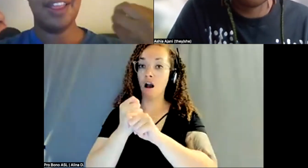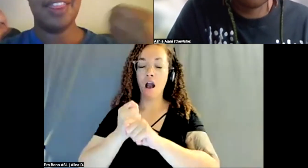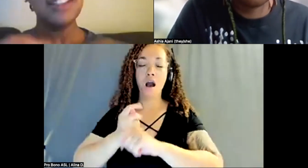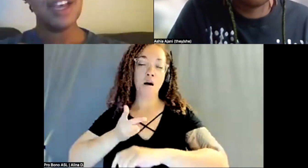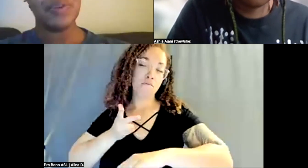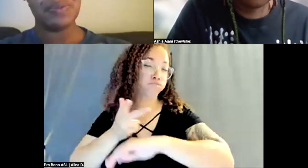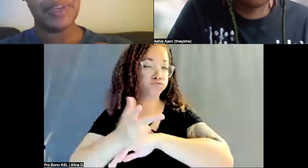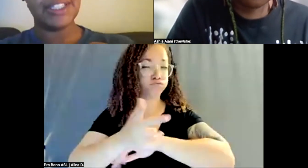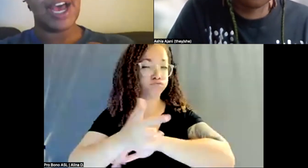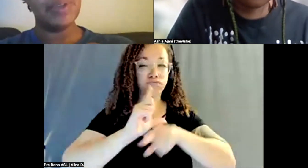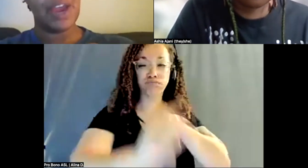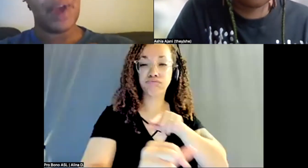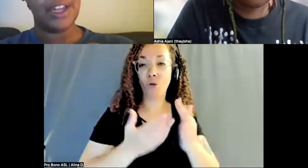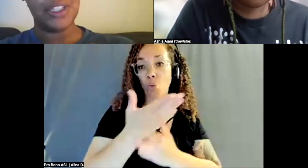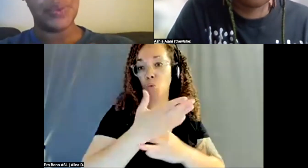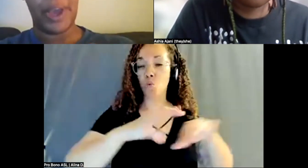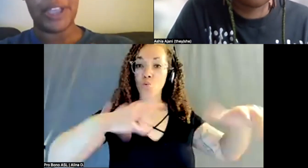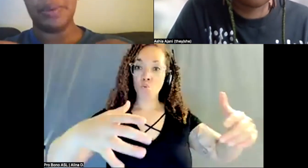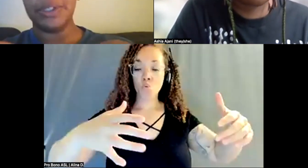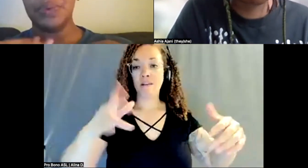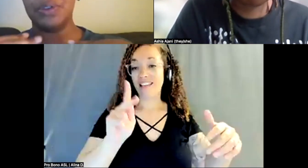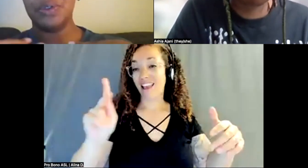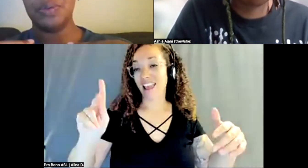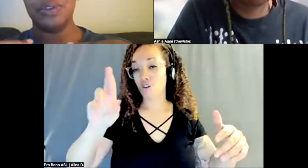that stuck with me because I was at rallies where white supremacists were